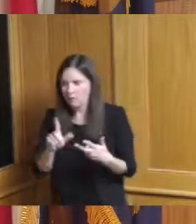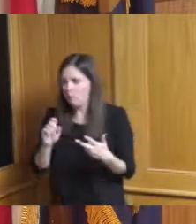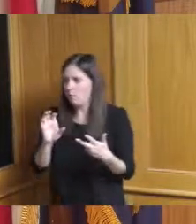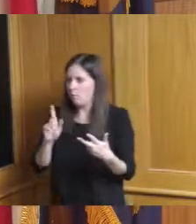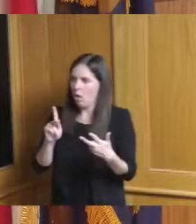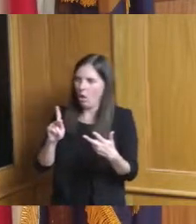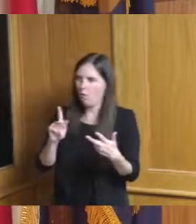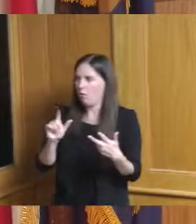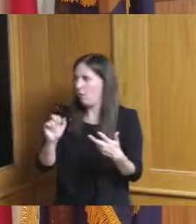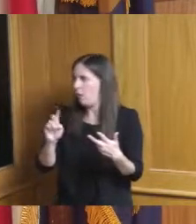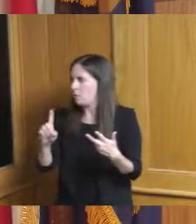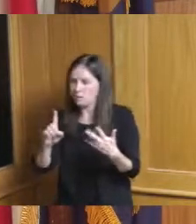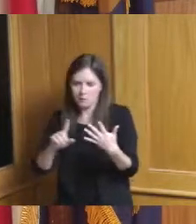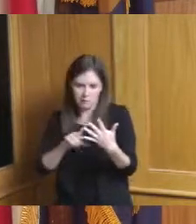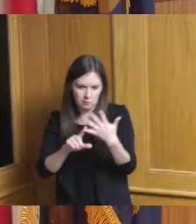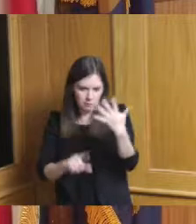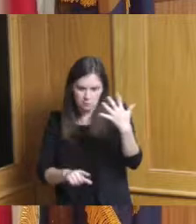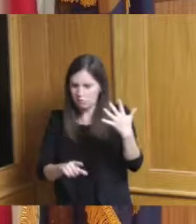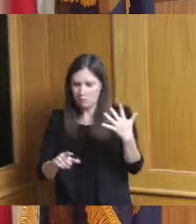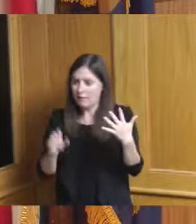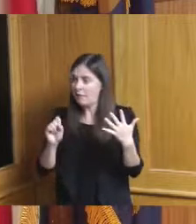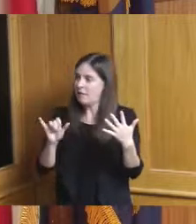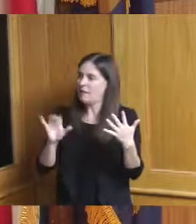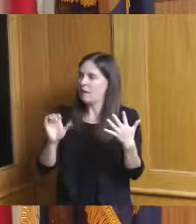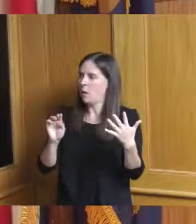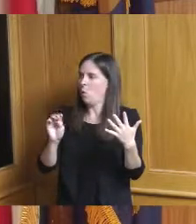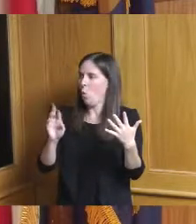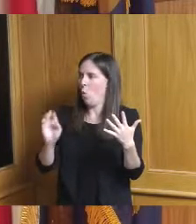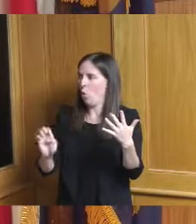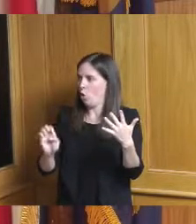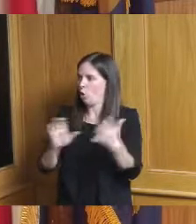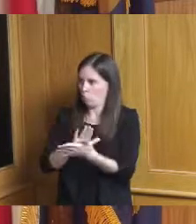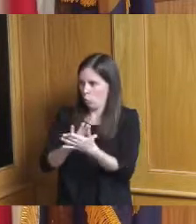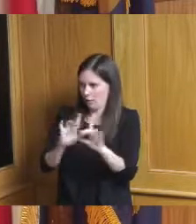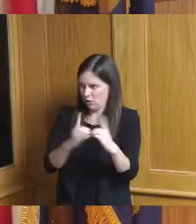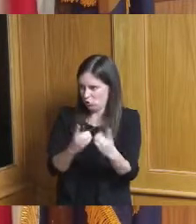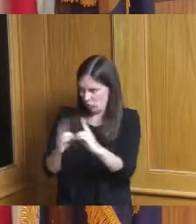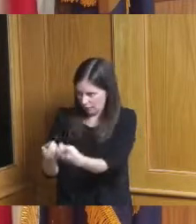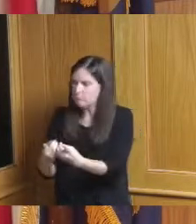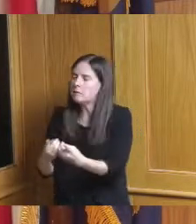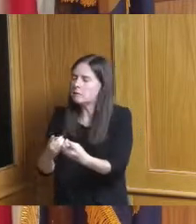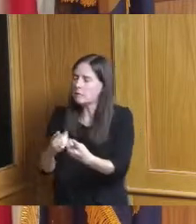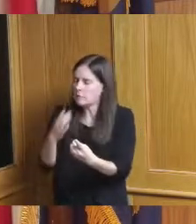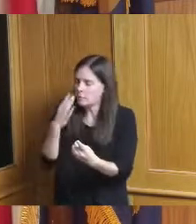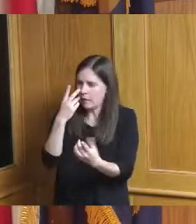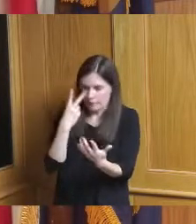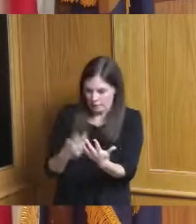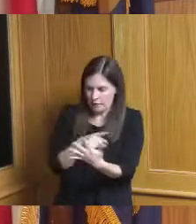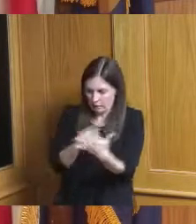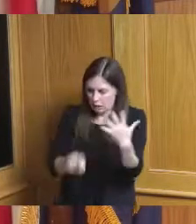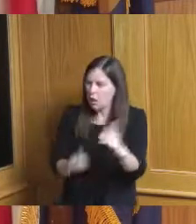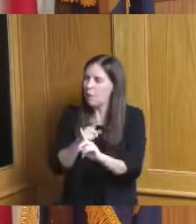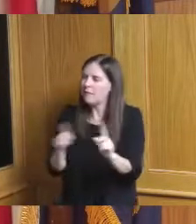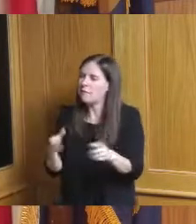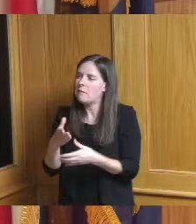school district in sycamore school district but then there are some areas where it says